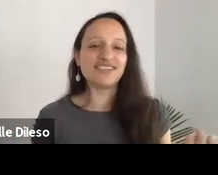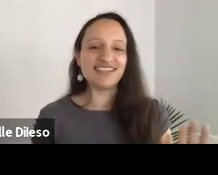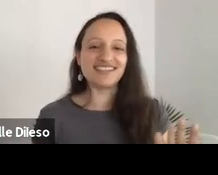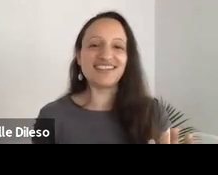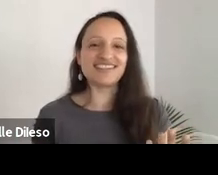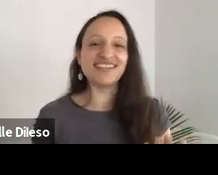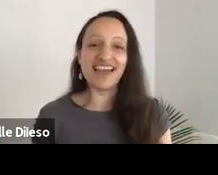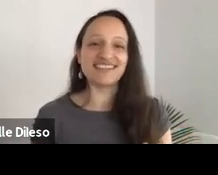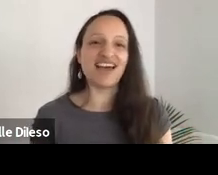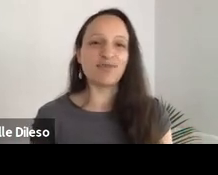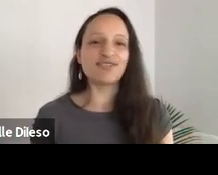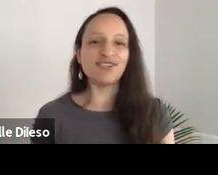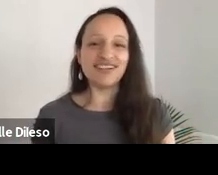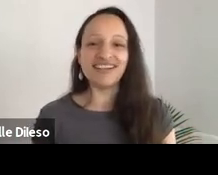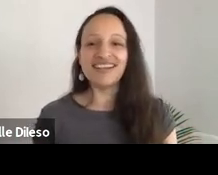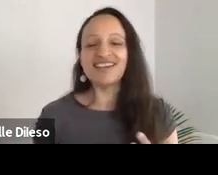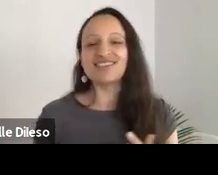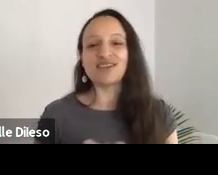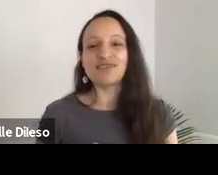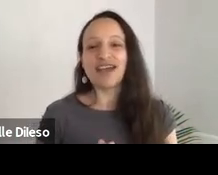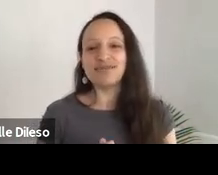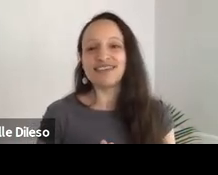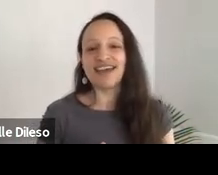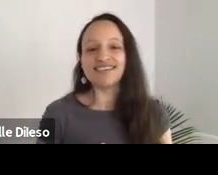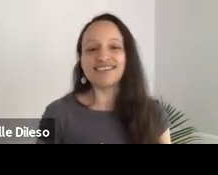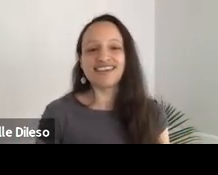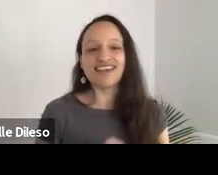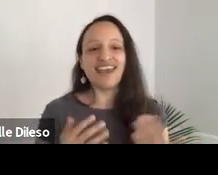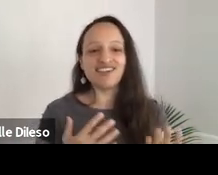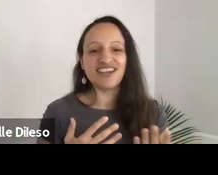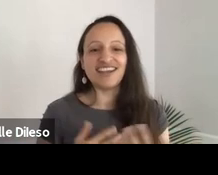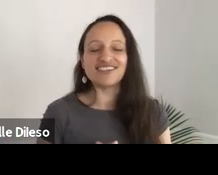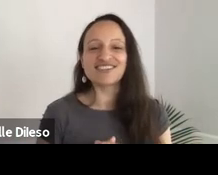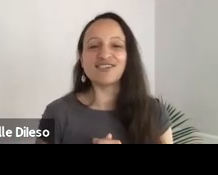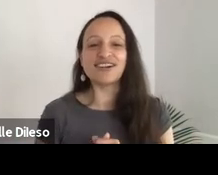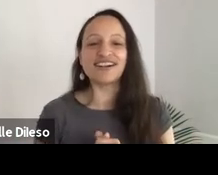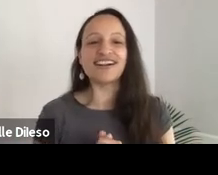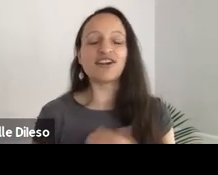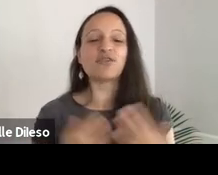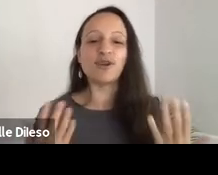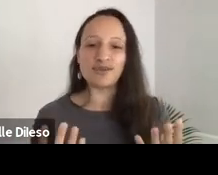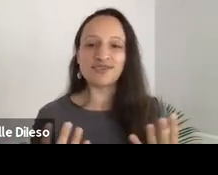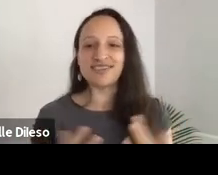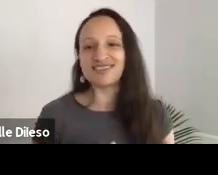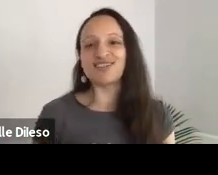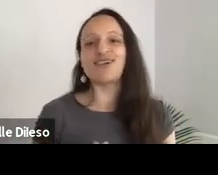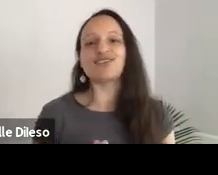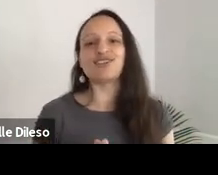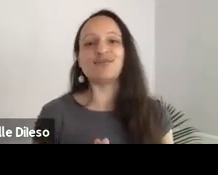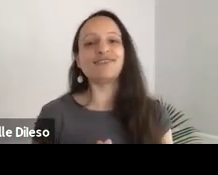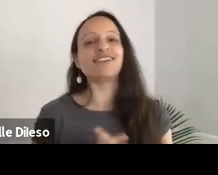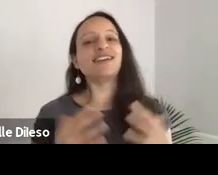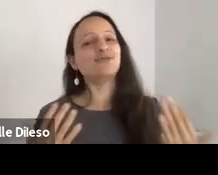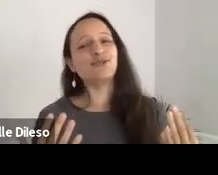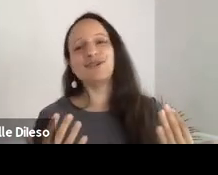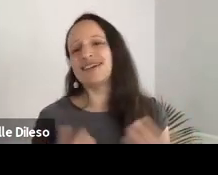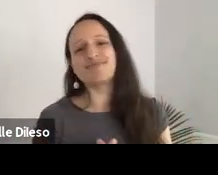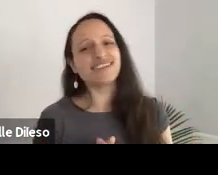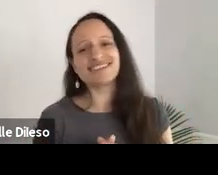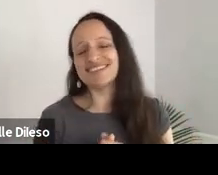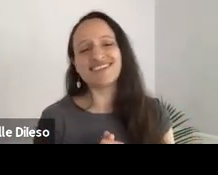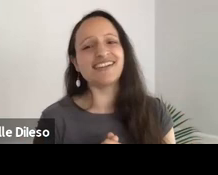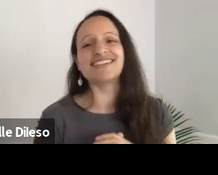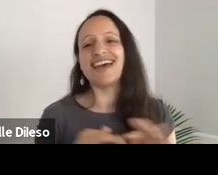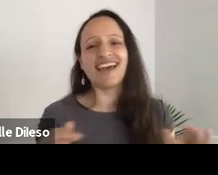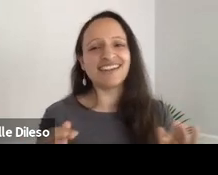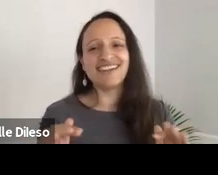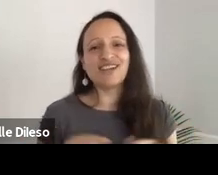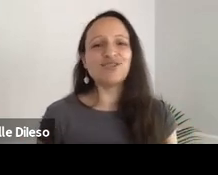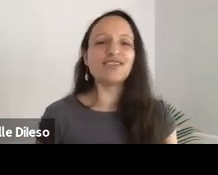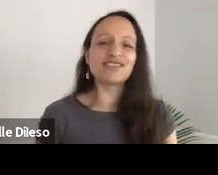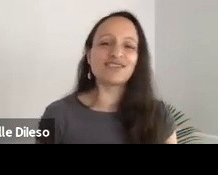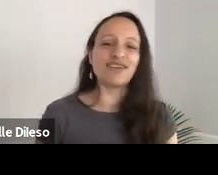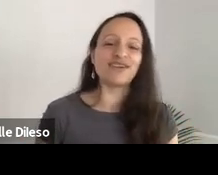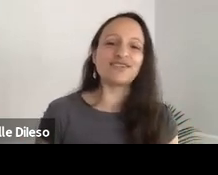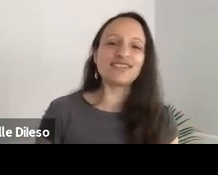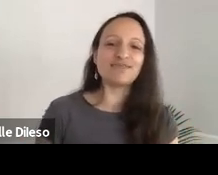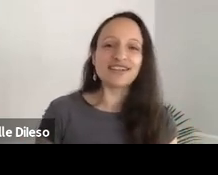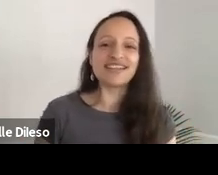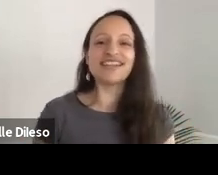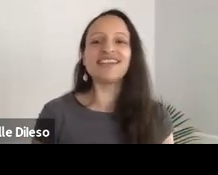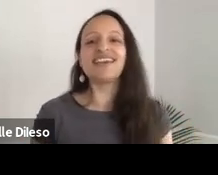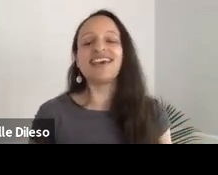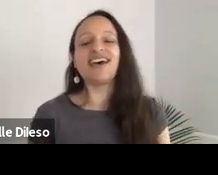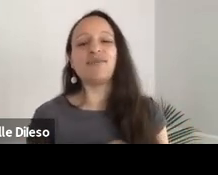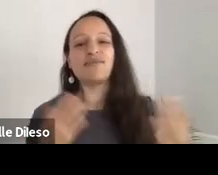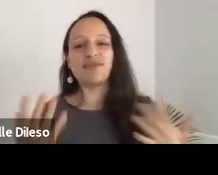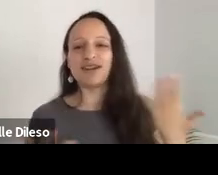but we can use this still as an opportunity. So sometimes as educators, or grownups in this situation you might feel like oh like this child is not doing this the way that I was expecting.